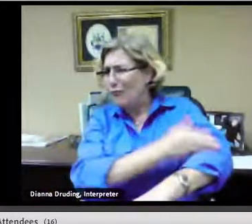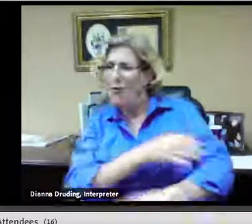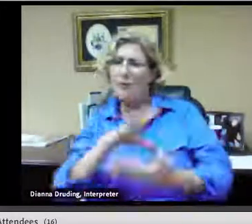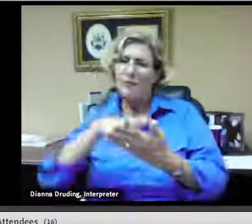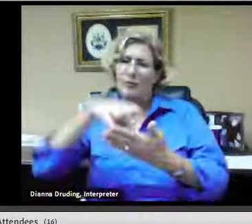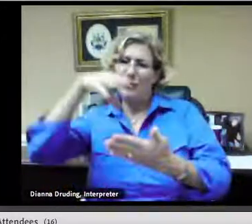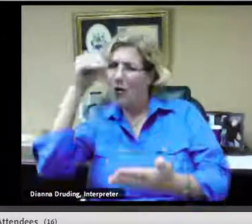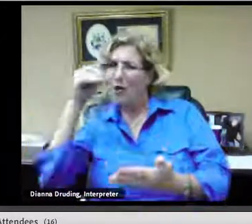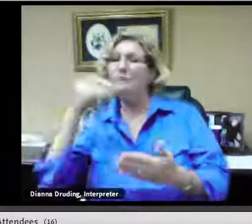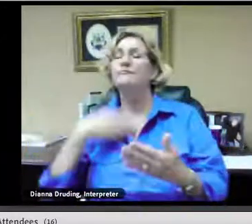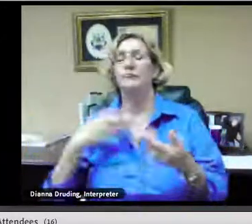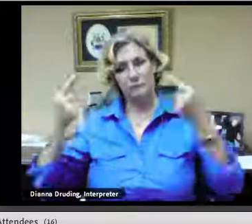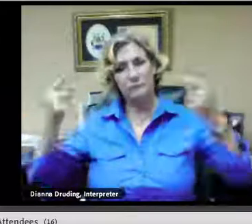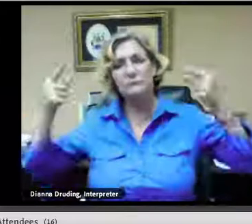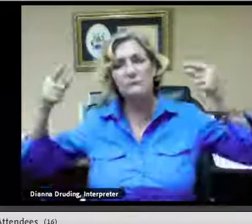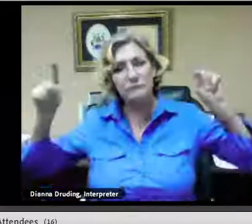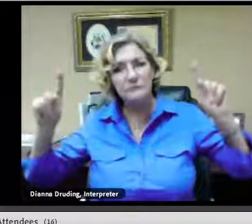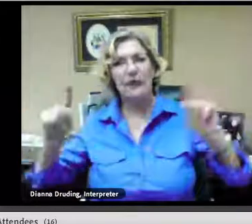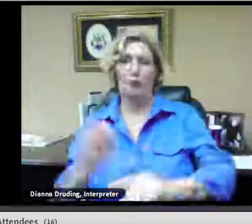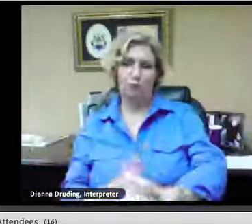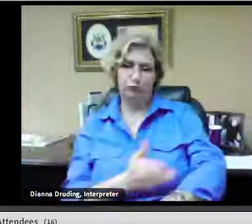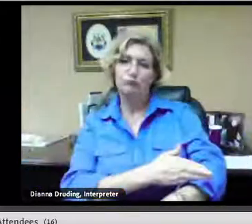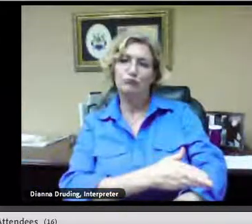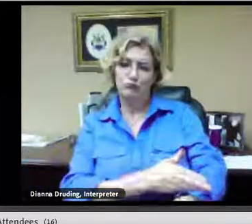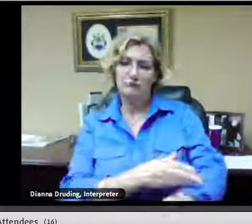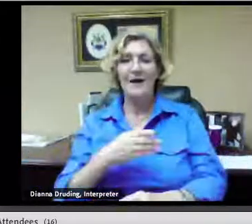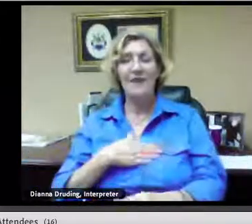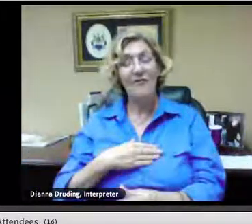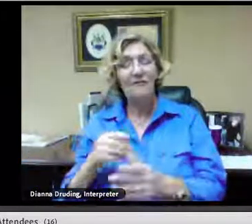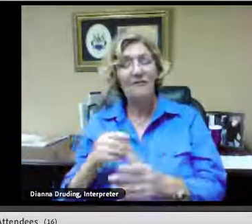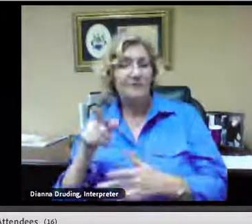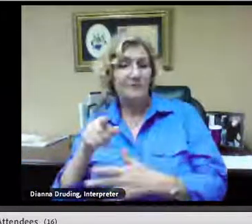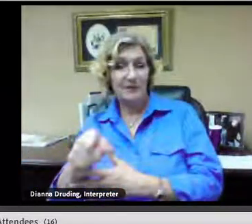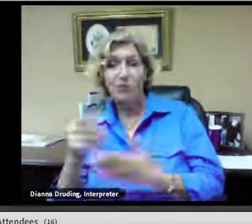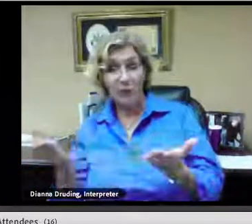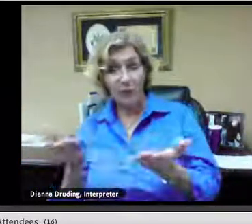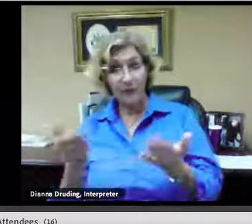The fact that you are on this webinar today, right here, right now,